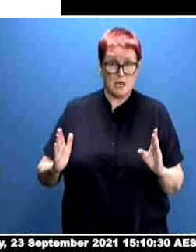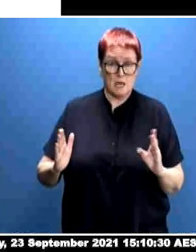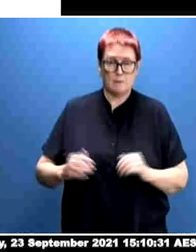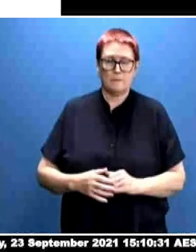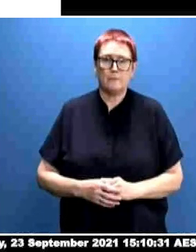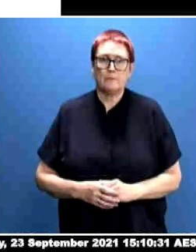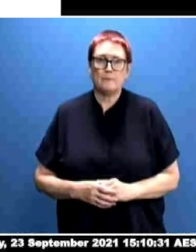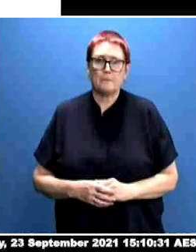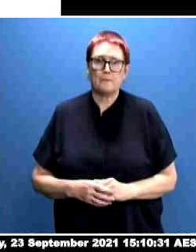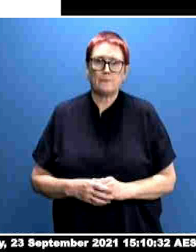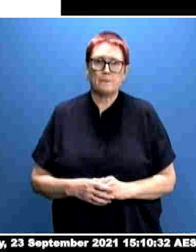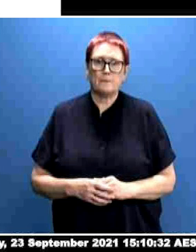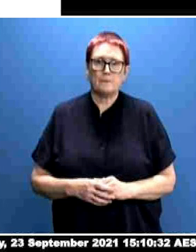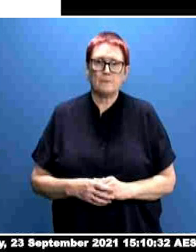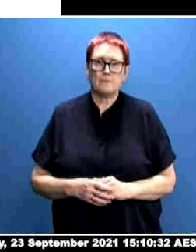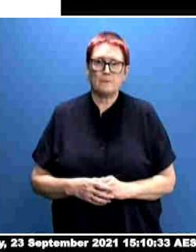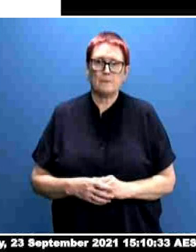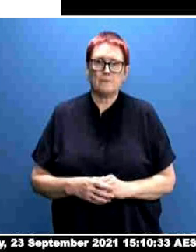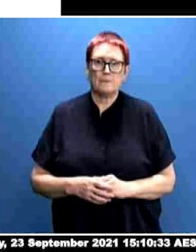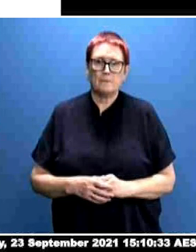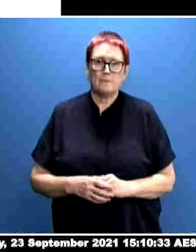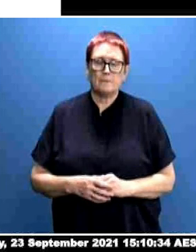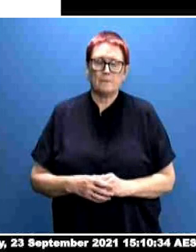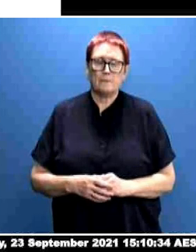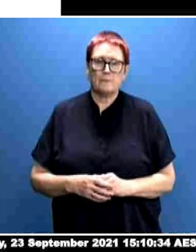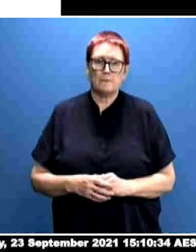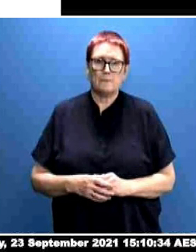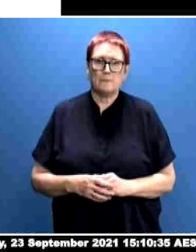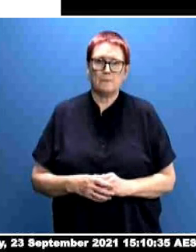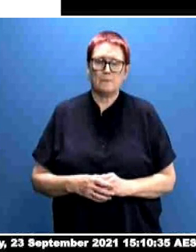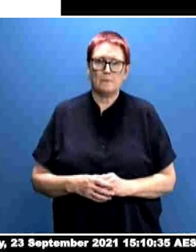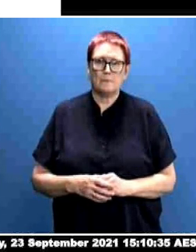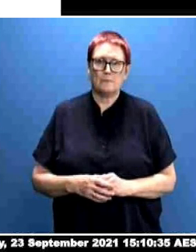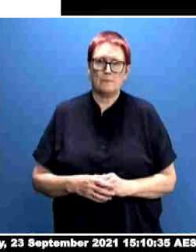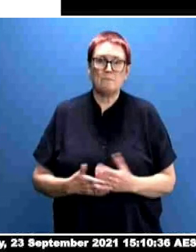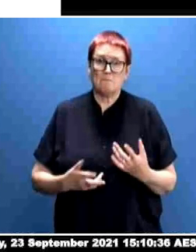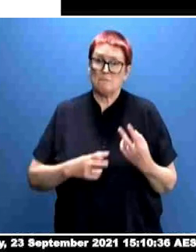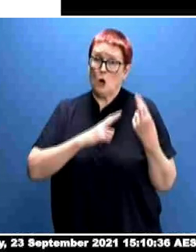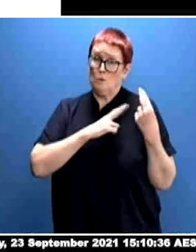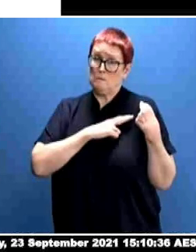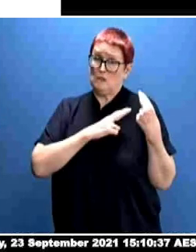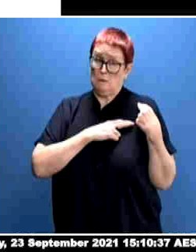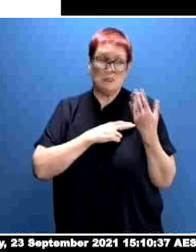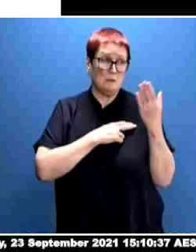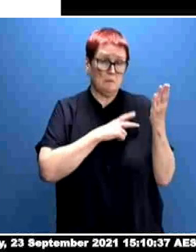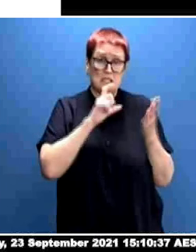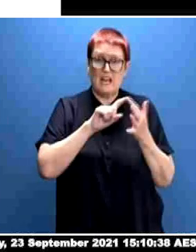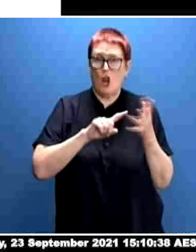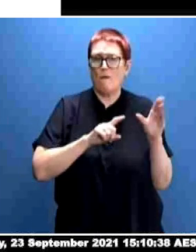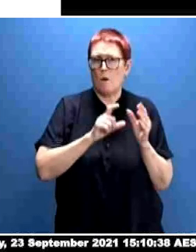Yes. or a long or short-term direction with responsibility vested in the Chief Executive Officer.